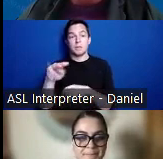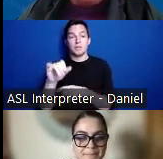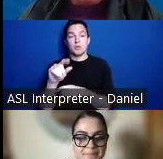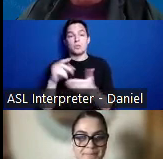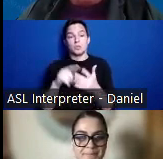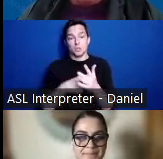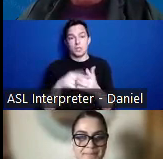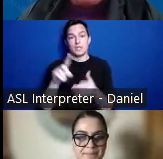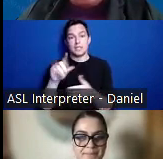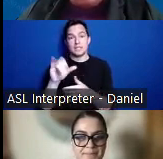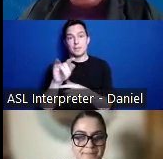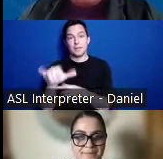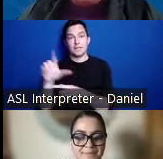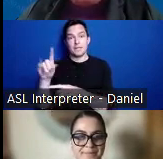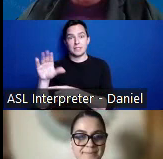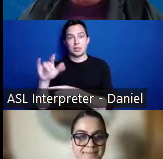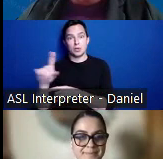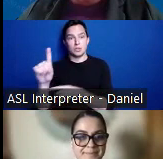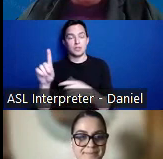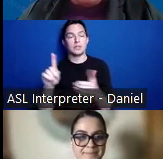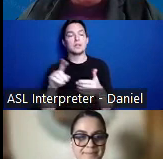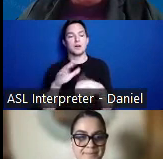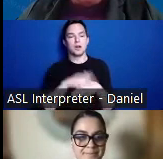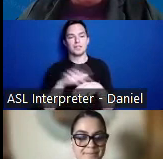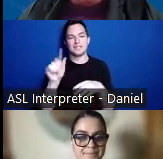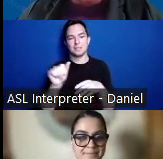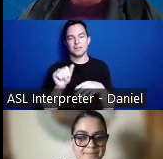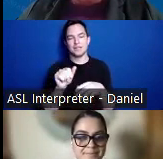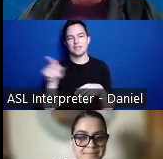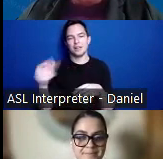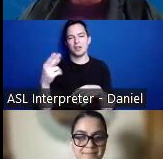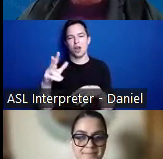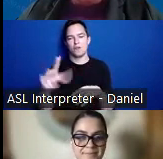an inaugural student publication on disability at Harvard University when she was a student